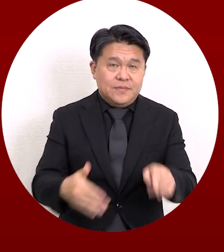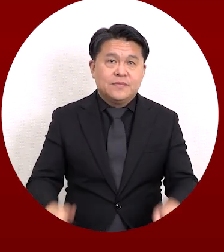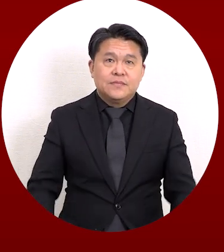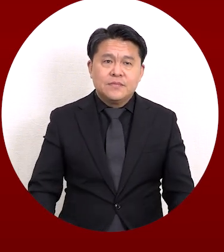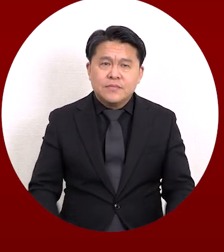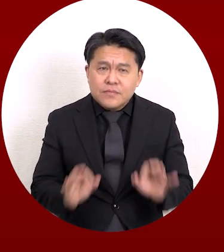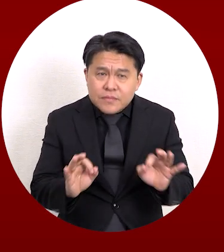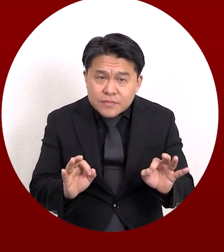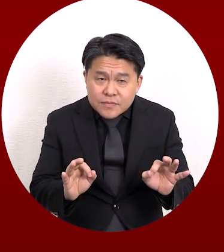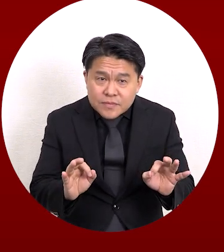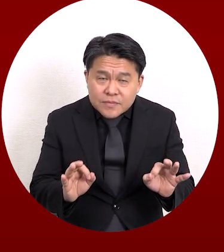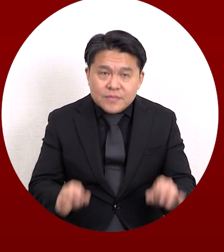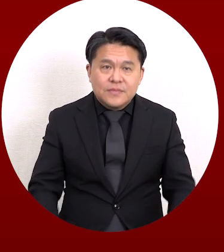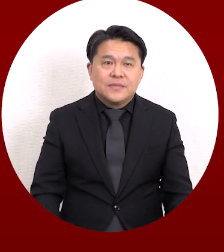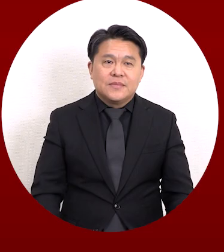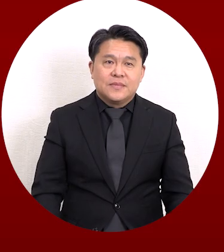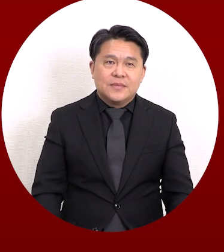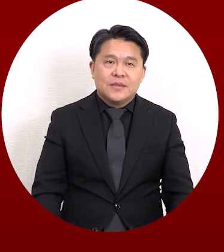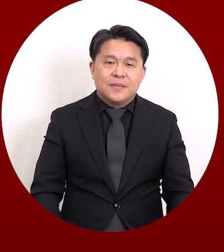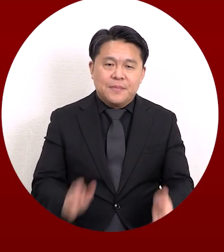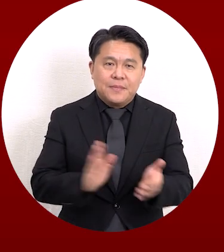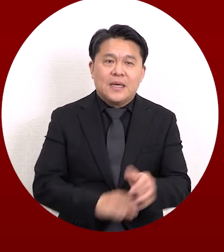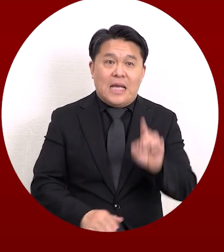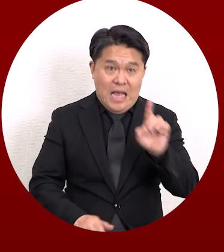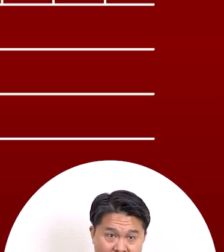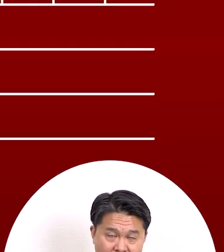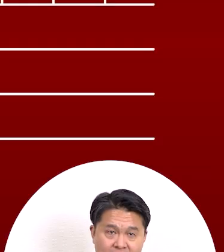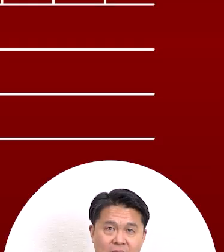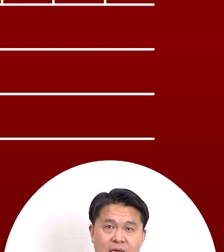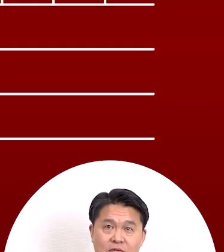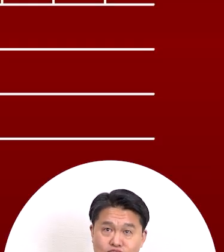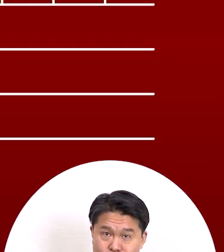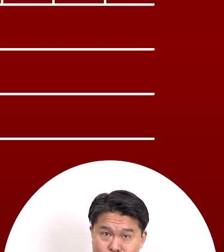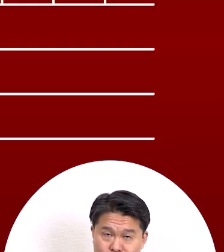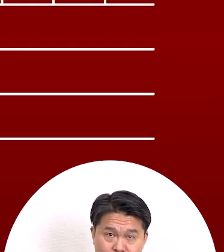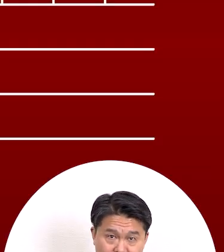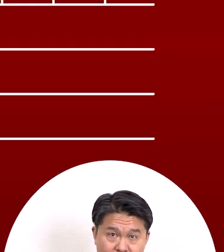거기까지가 한 박이에요 That’s one beat. Now, the second beat goes: